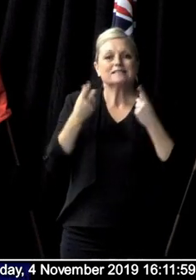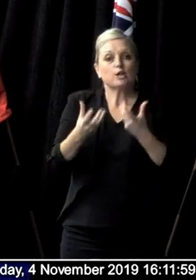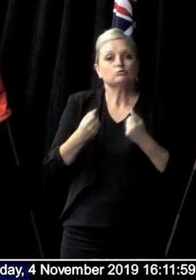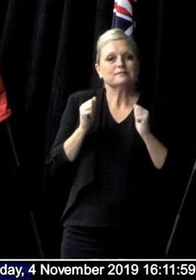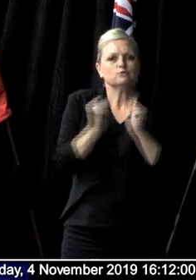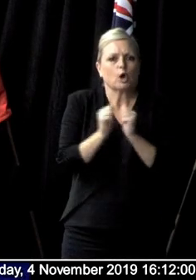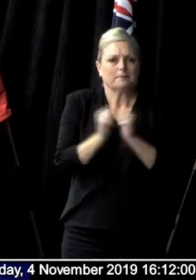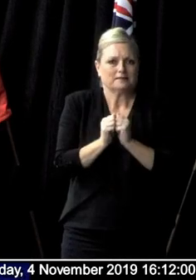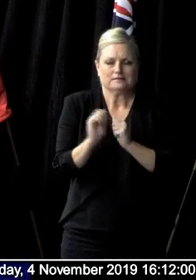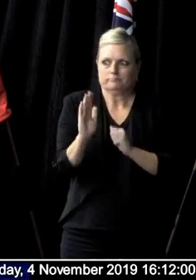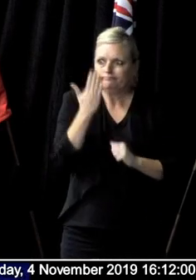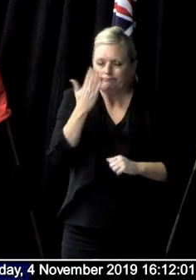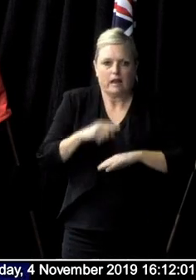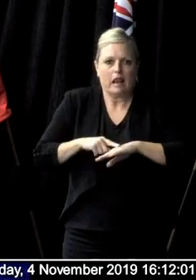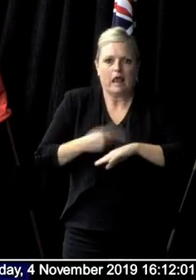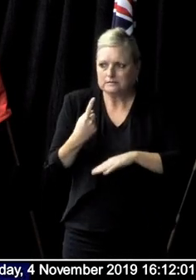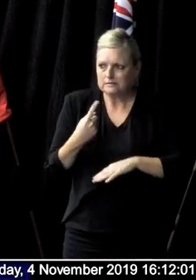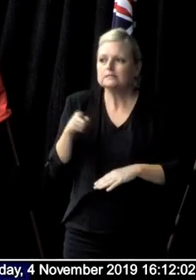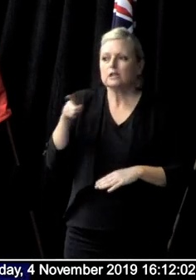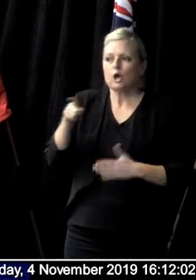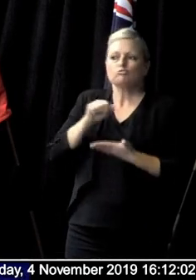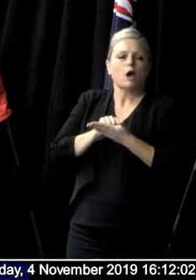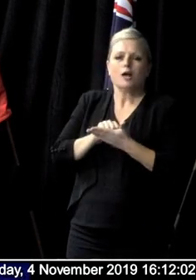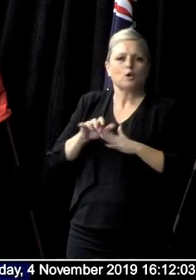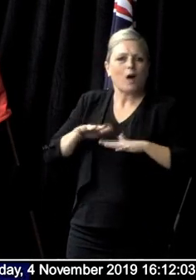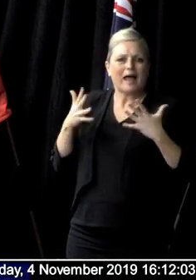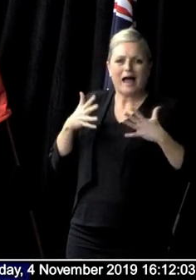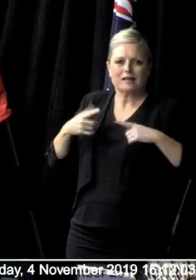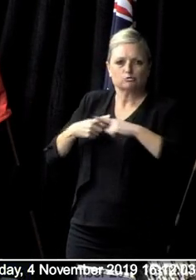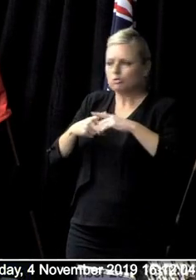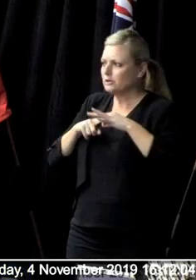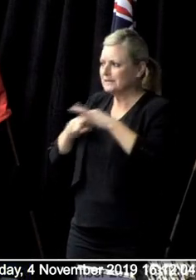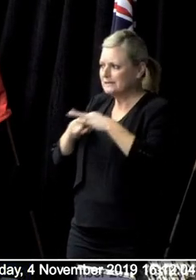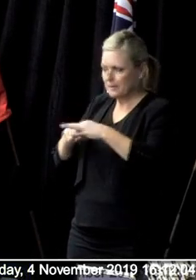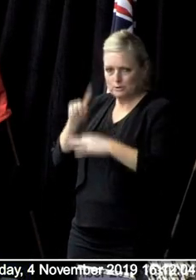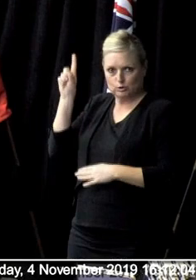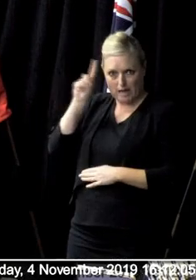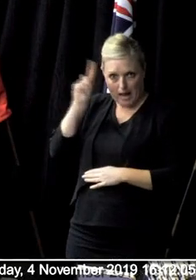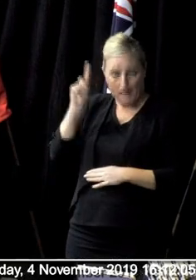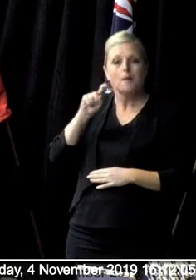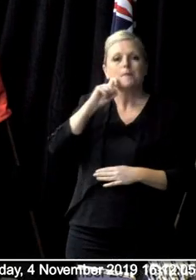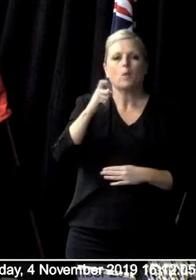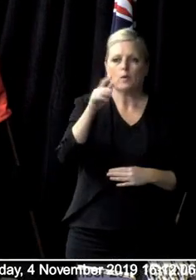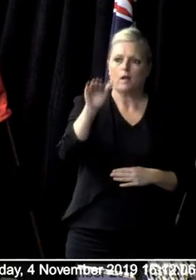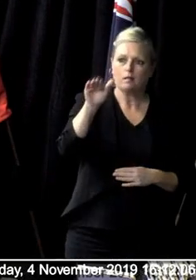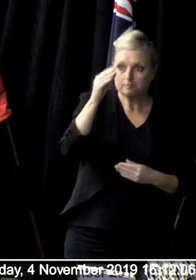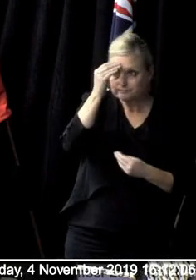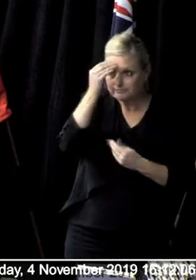So I’m not in a position to cross-examine either of these witnesses. So we will obviously come back to the Commission on our position. Yes. You will let us know in due course.